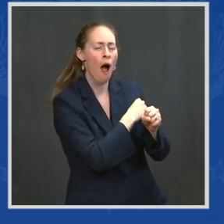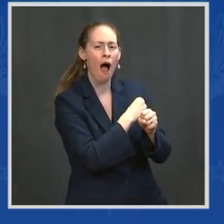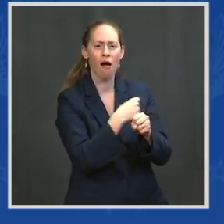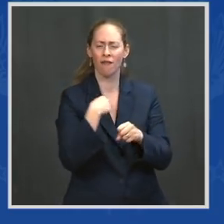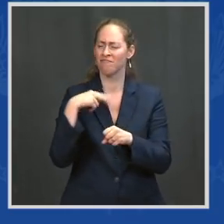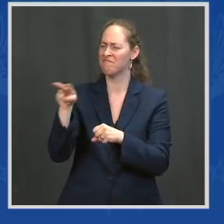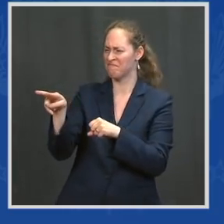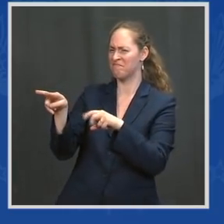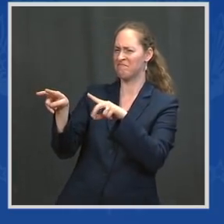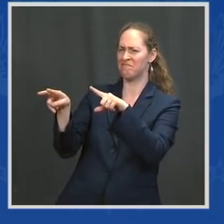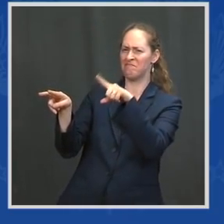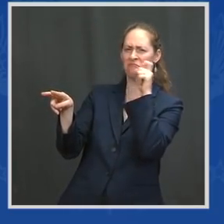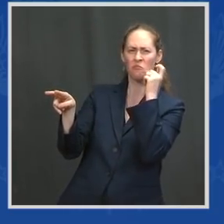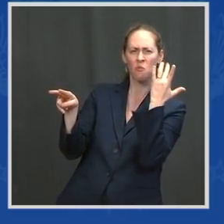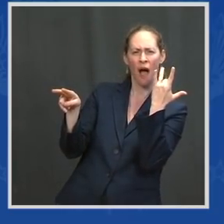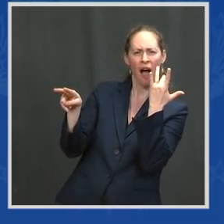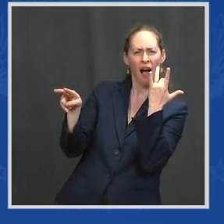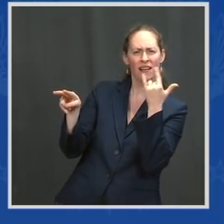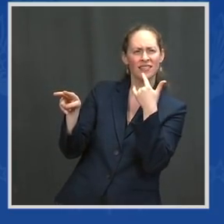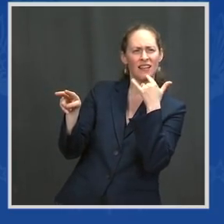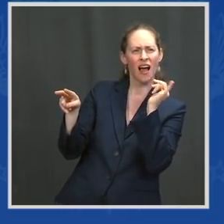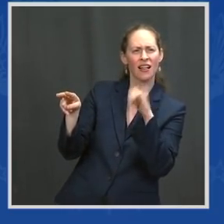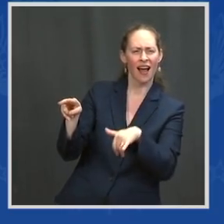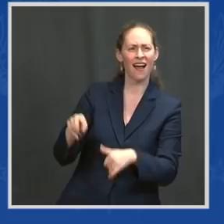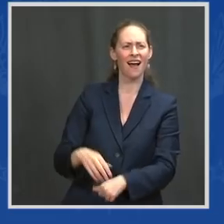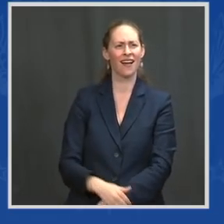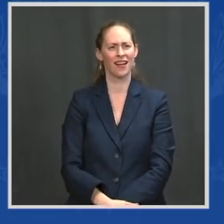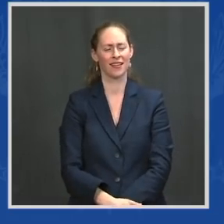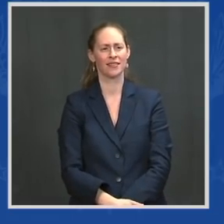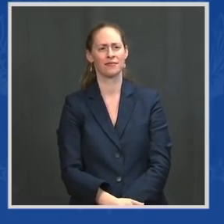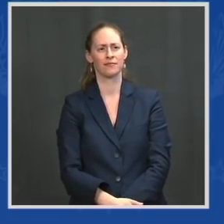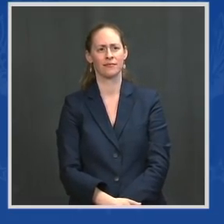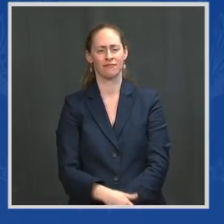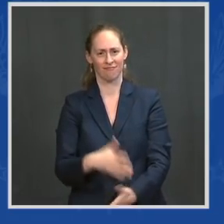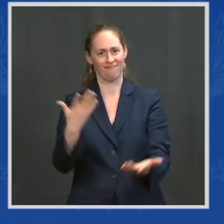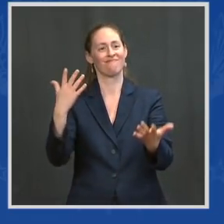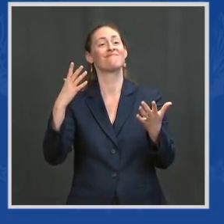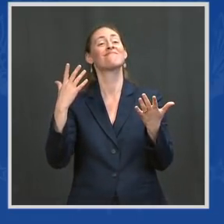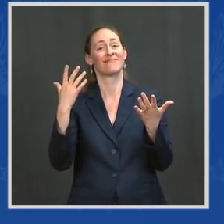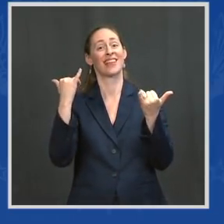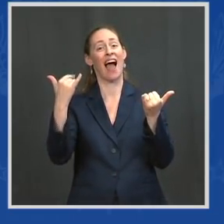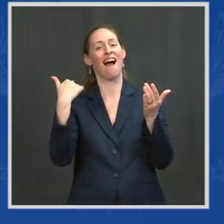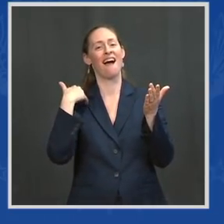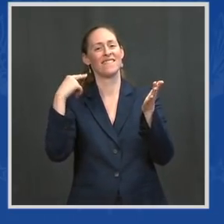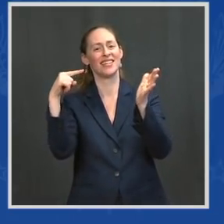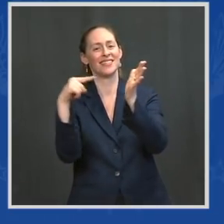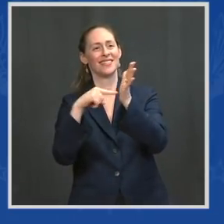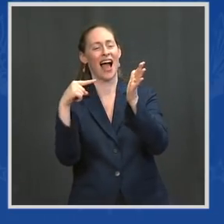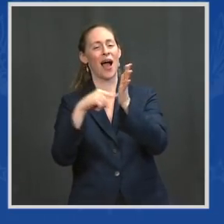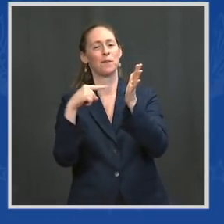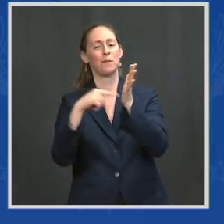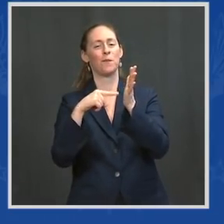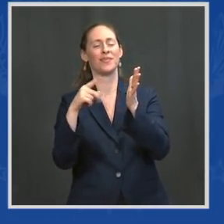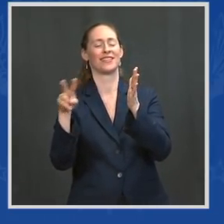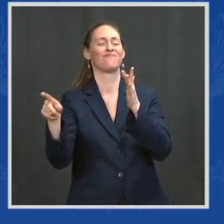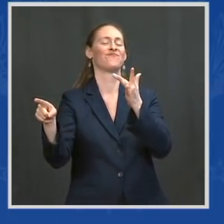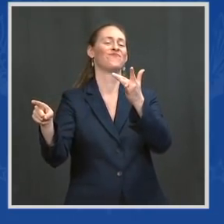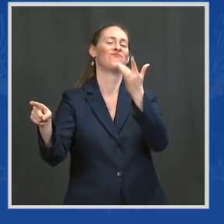"You got yourself a $38,000 deficit." And I said, "Yes, sir." And he said, "Well, if you hadn't won,